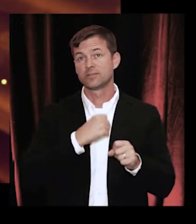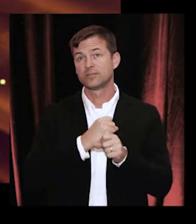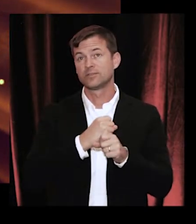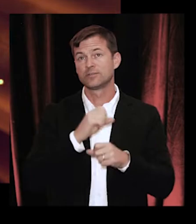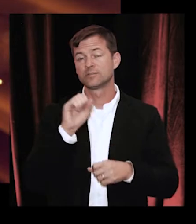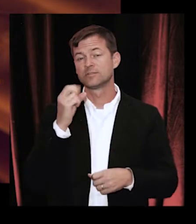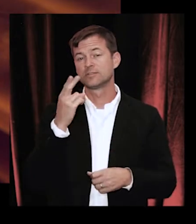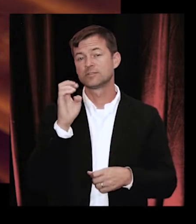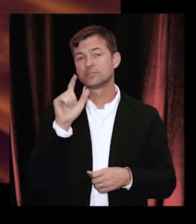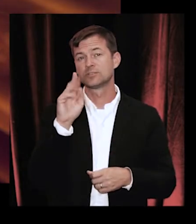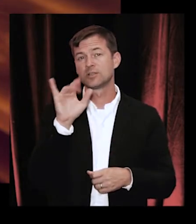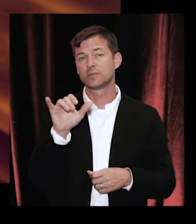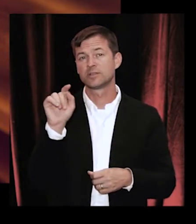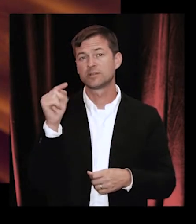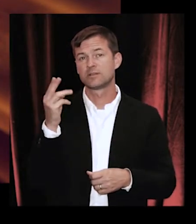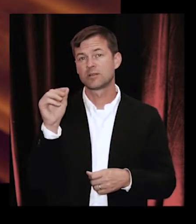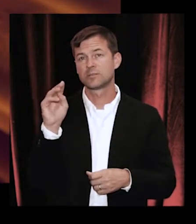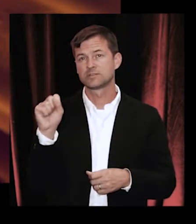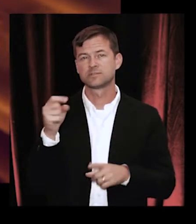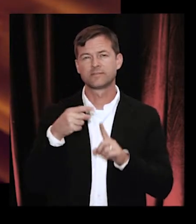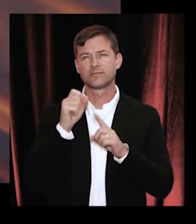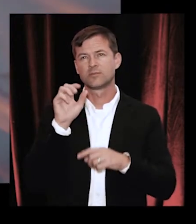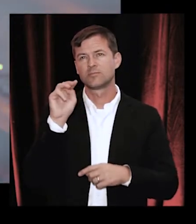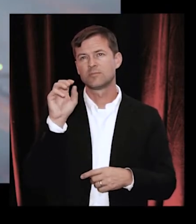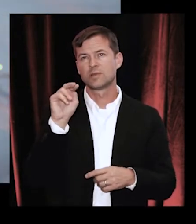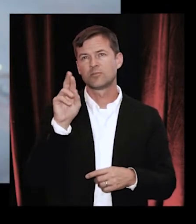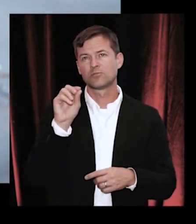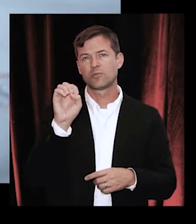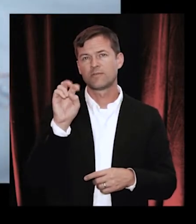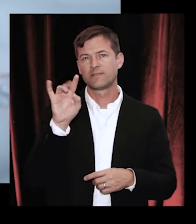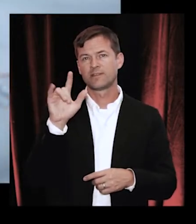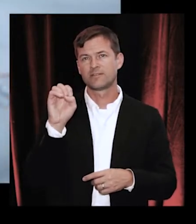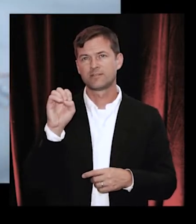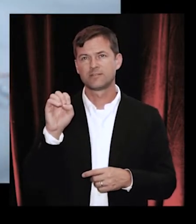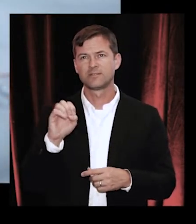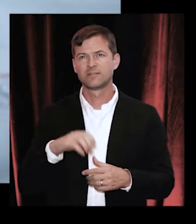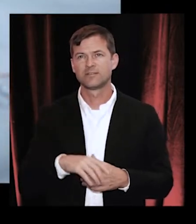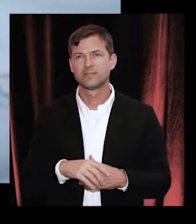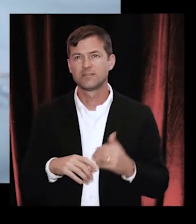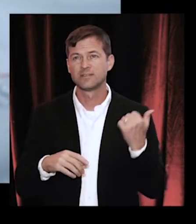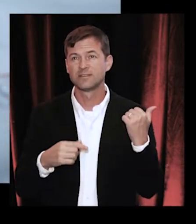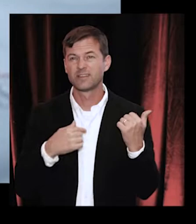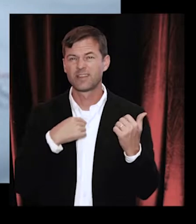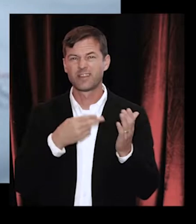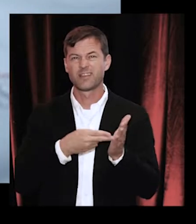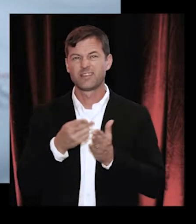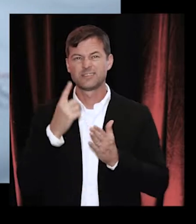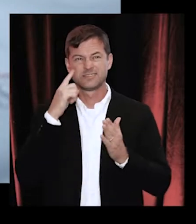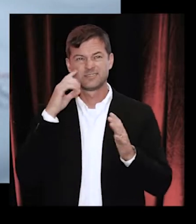is Shelby Thomas of Monroeville, Alabama. Honestly, I was very surprised initially,